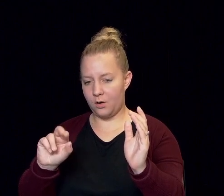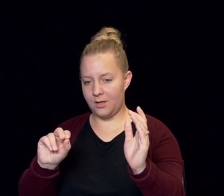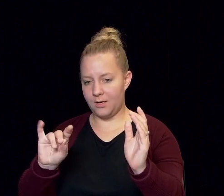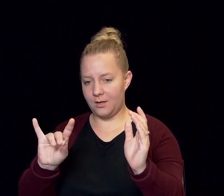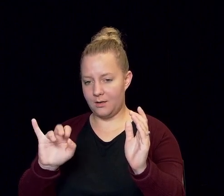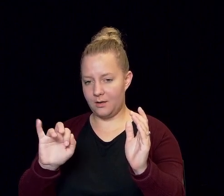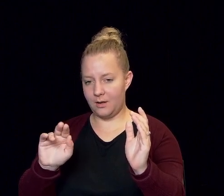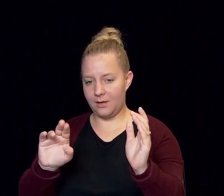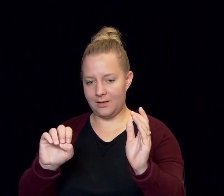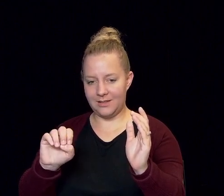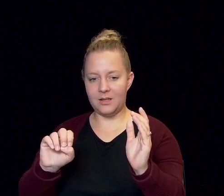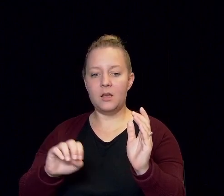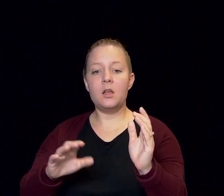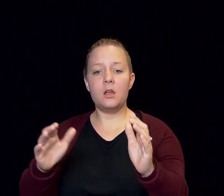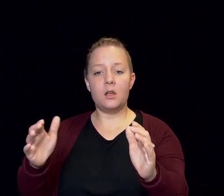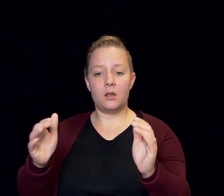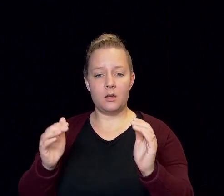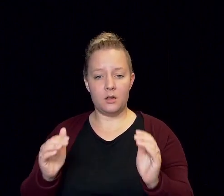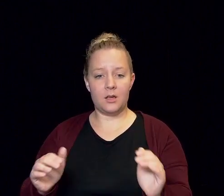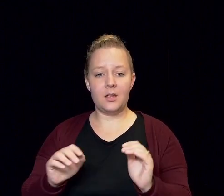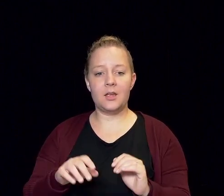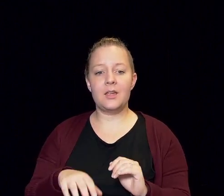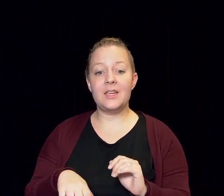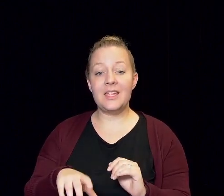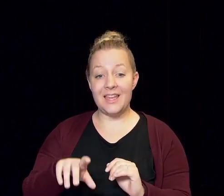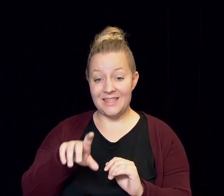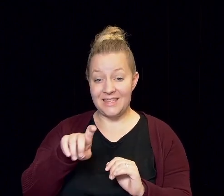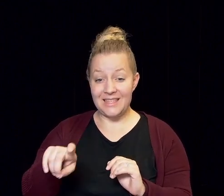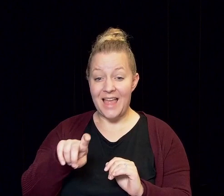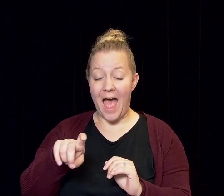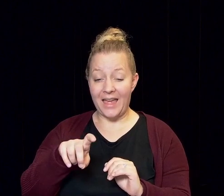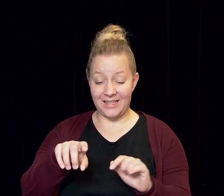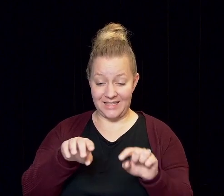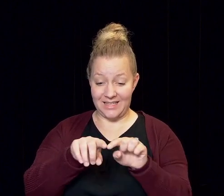And the x-axis is horizontal. In case you don't remember what horizontal means, it means going left